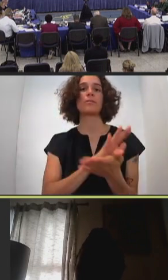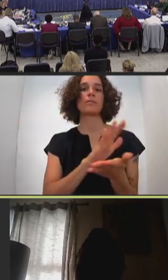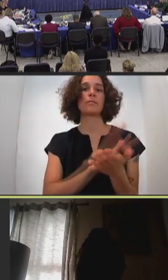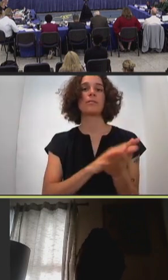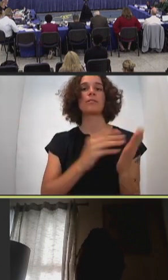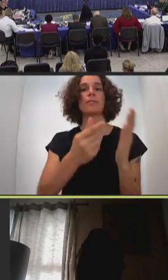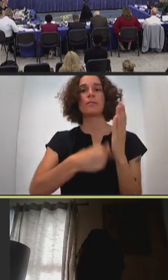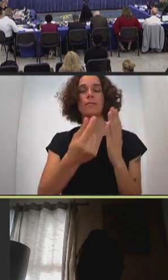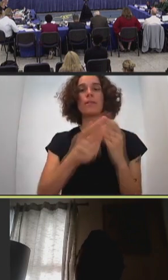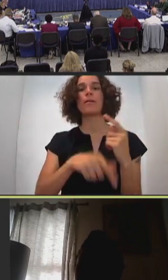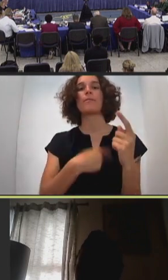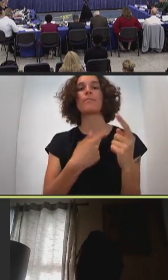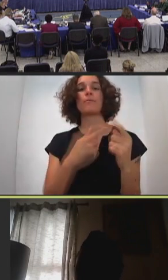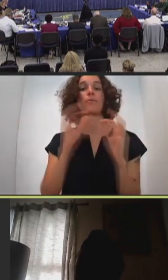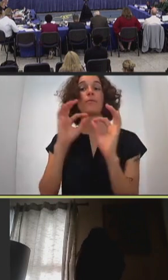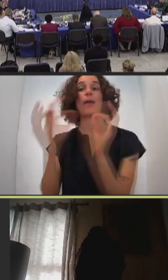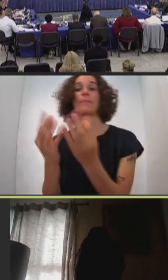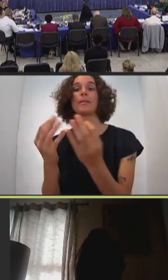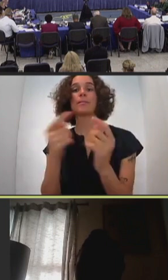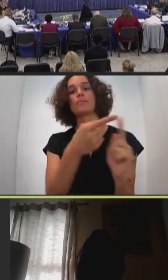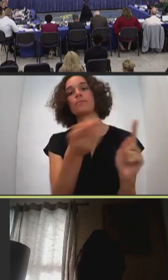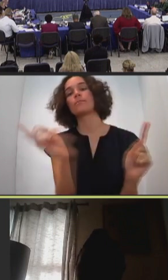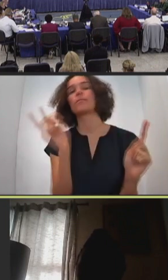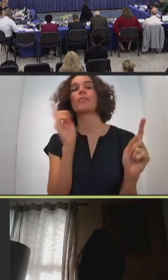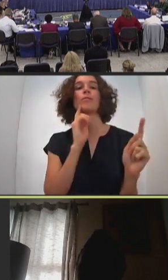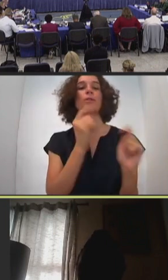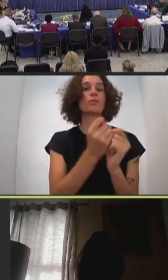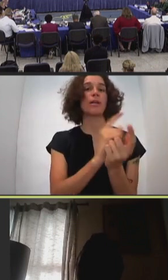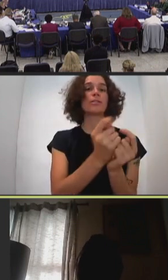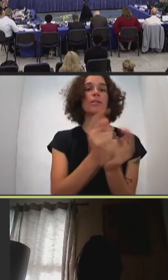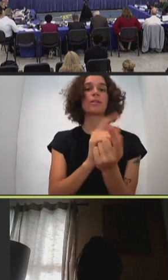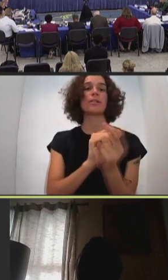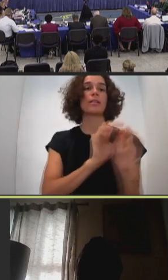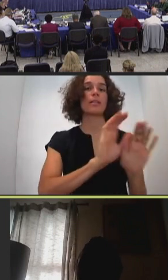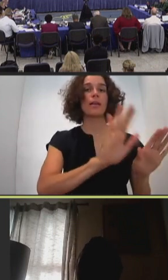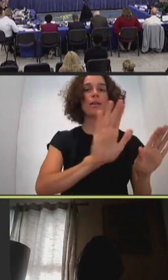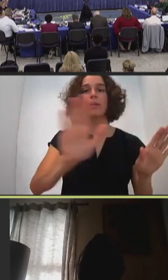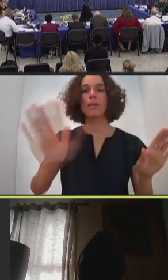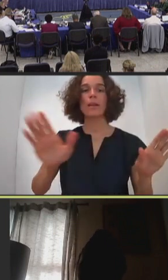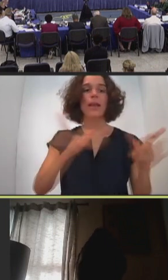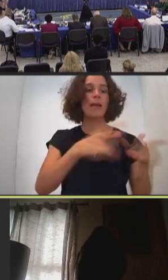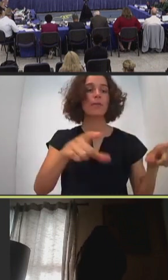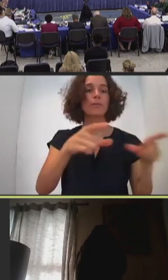effectiveness and translate them into the languages they speak in order to promote